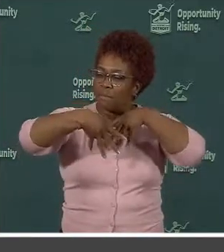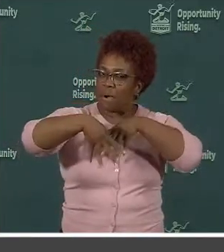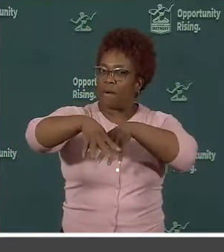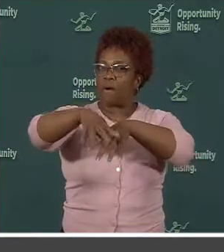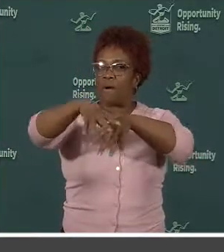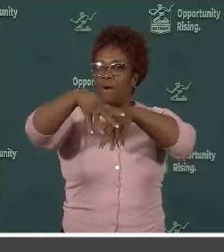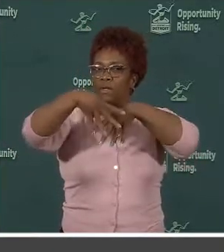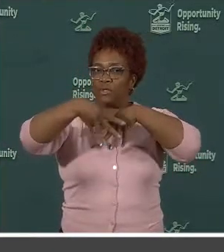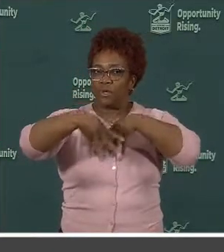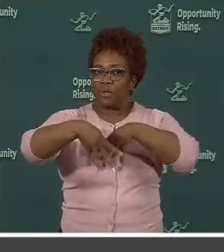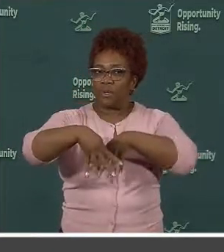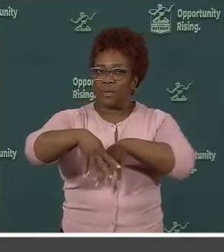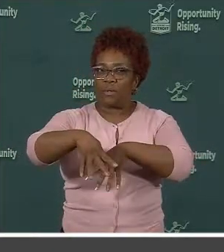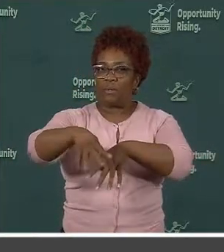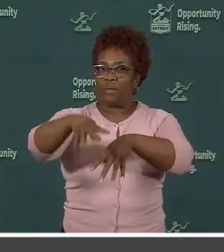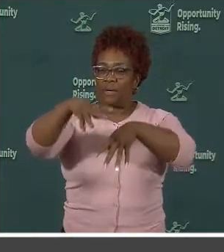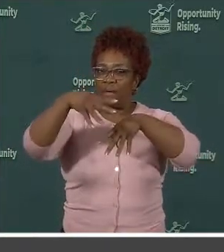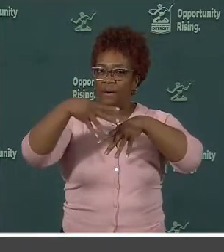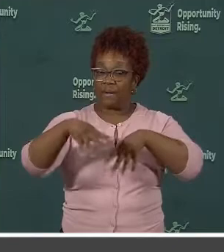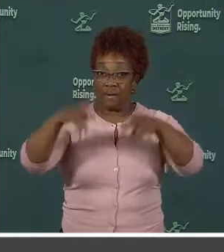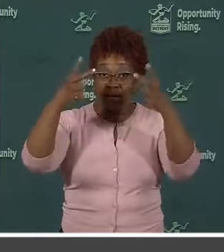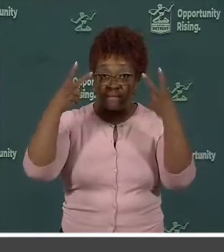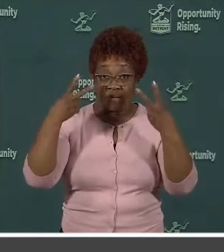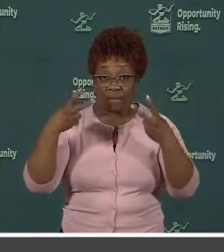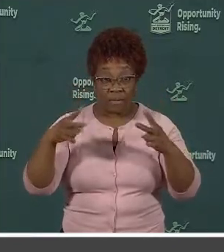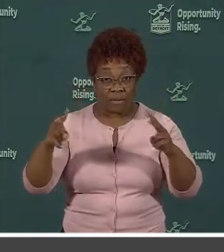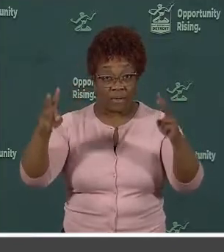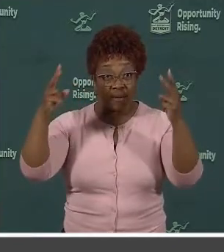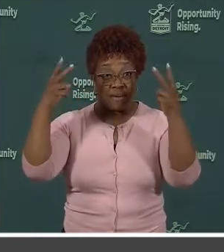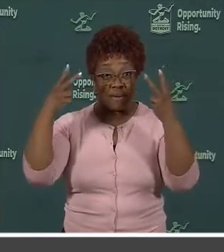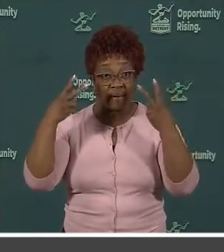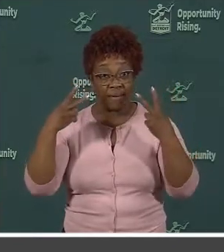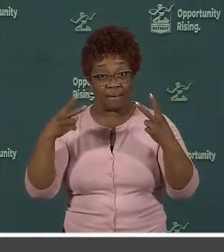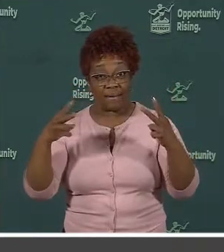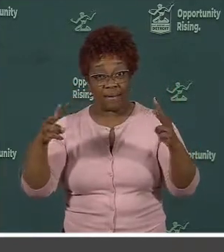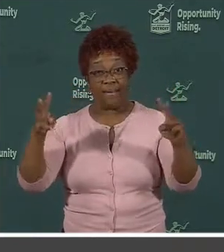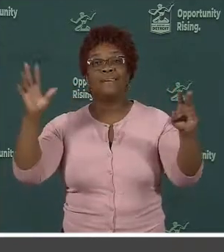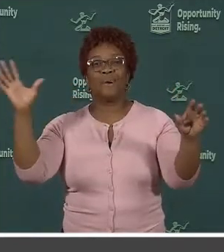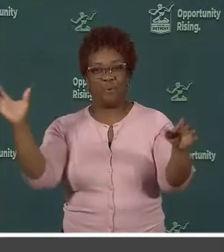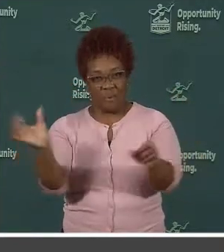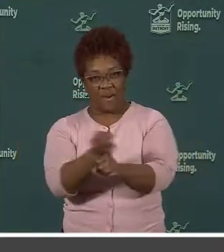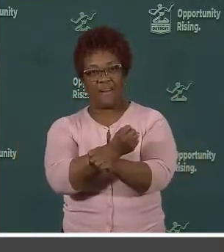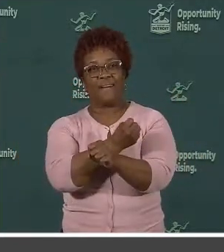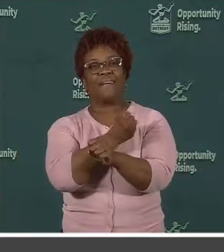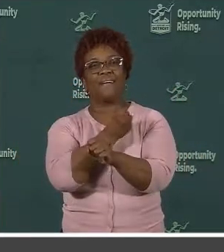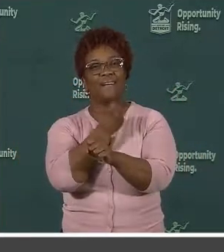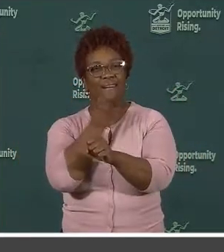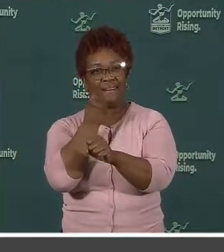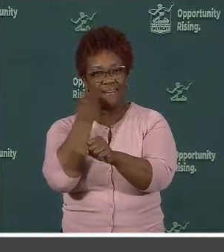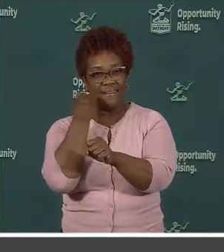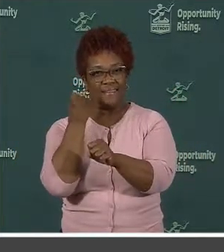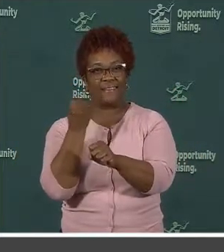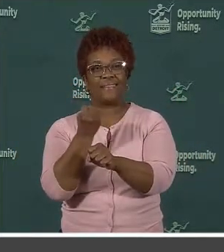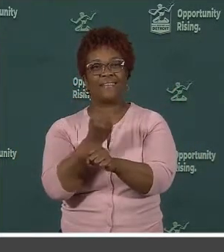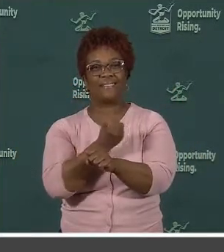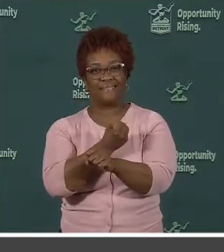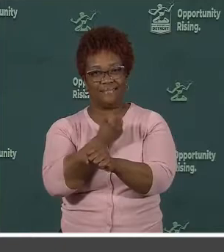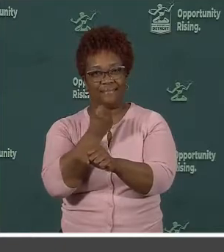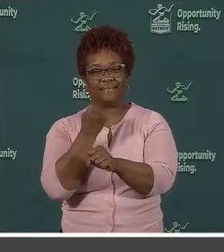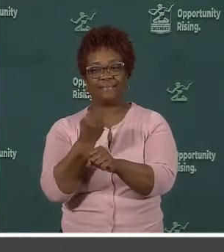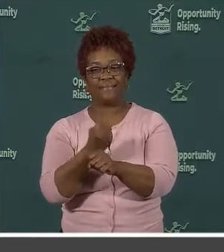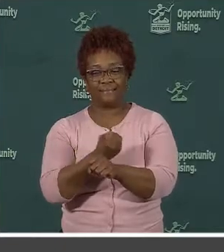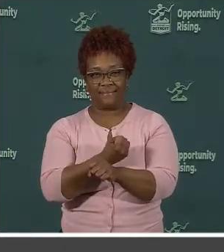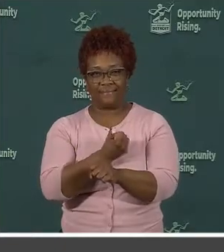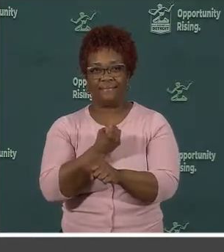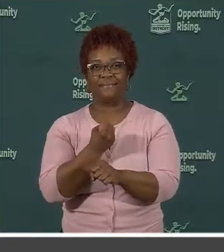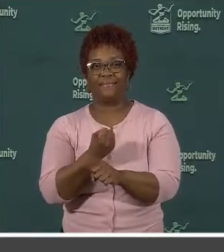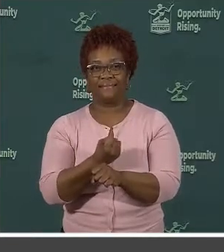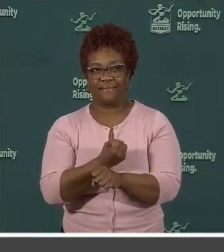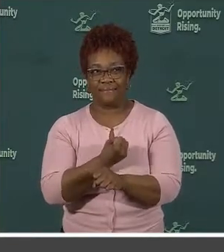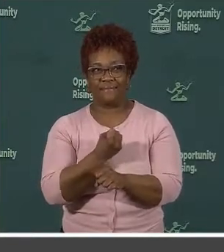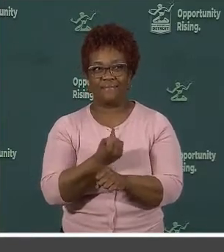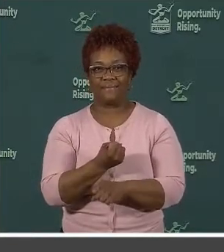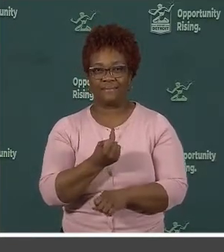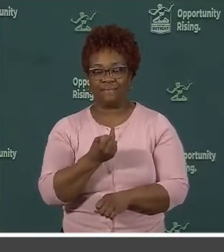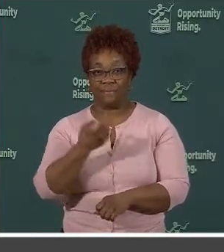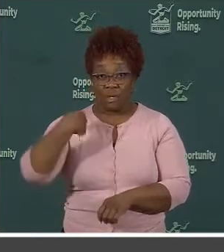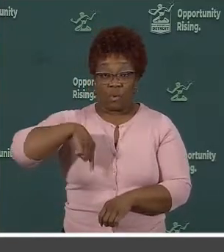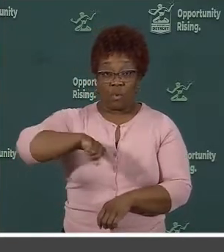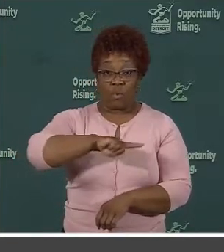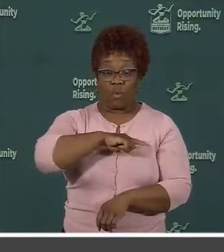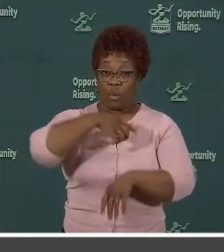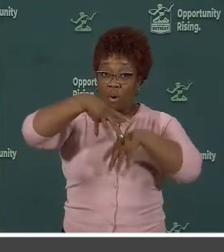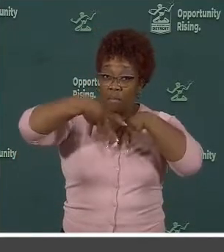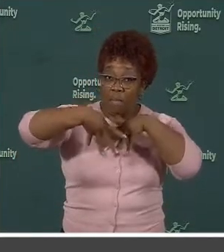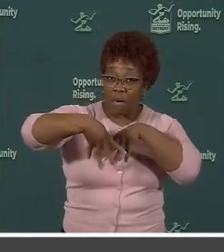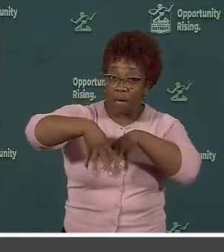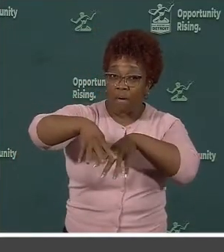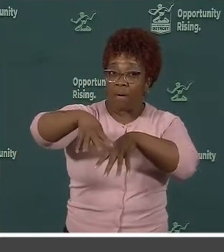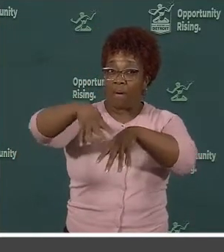TILL DO WE LET US MARCH ON TILL